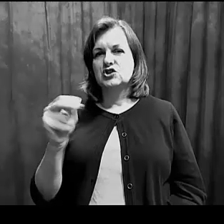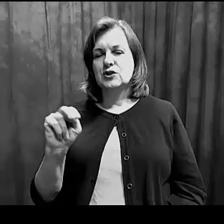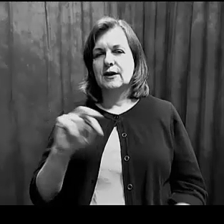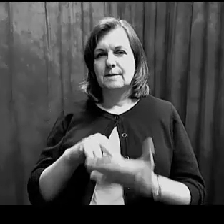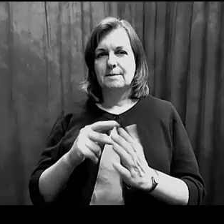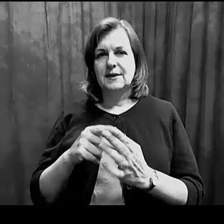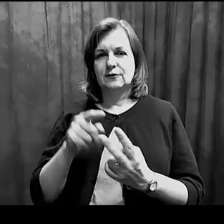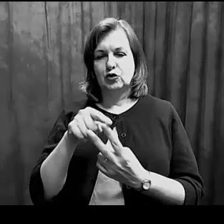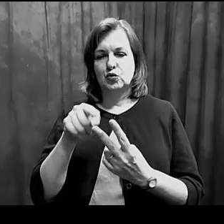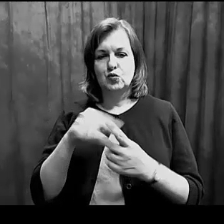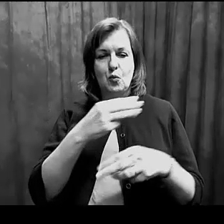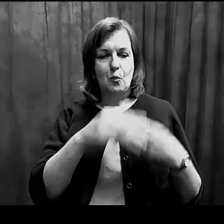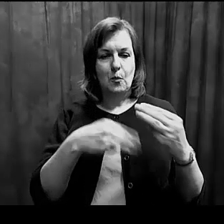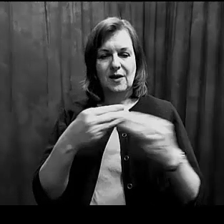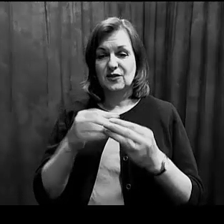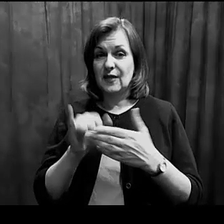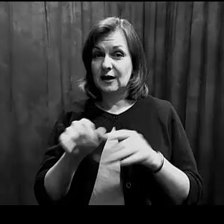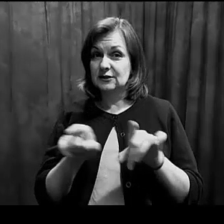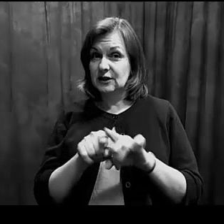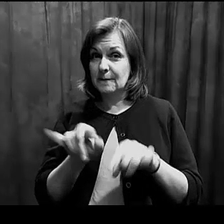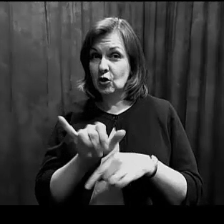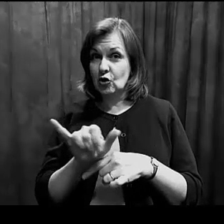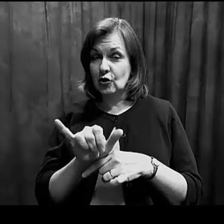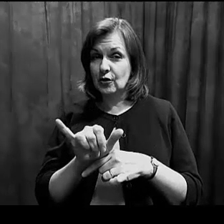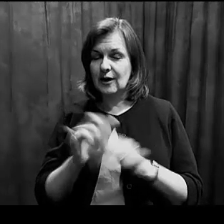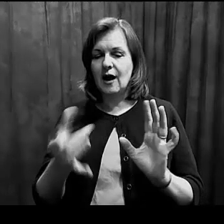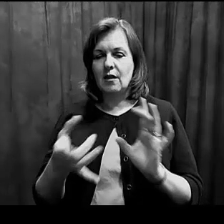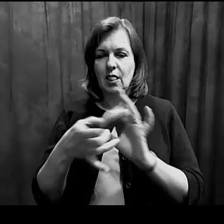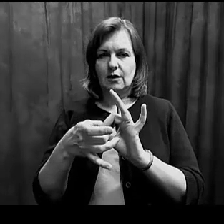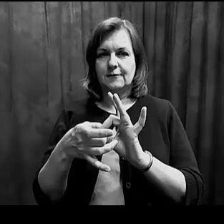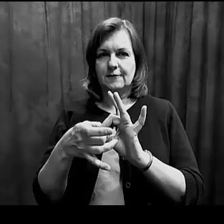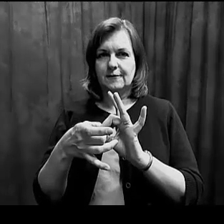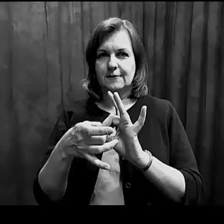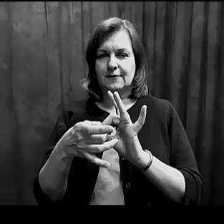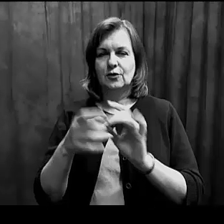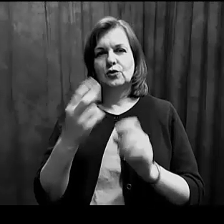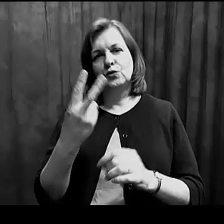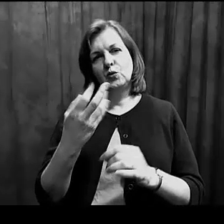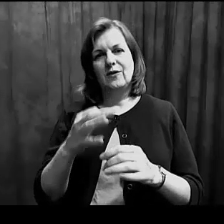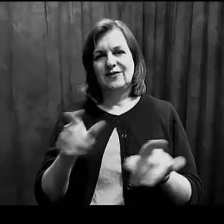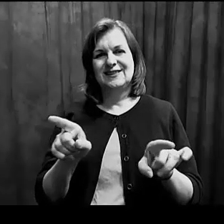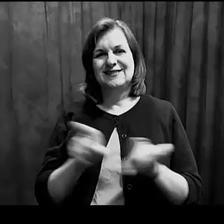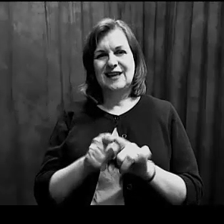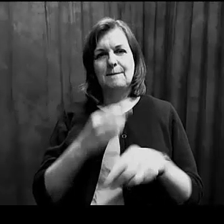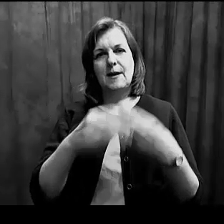is the joining of two like molecules